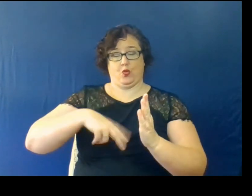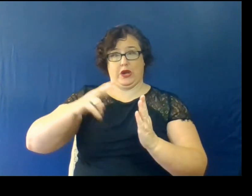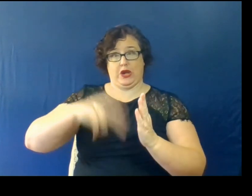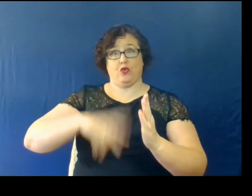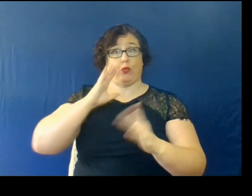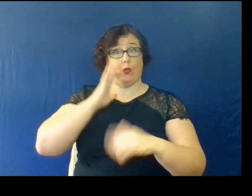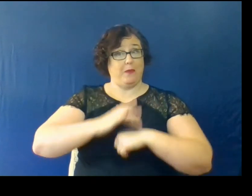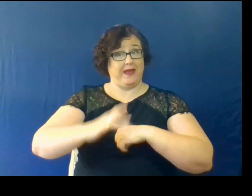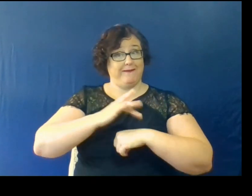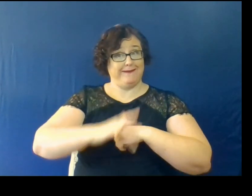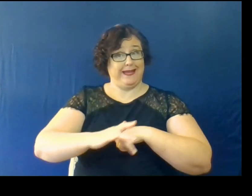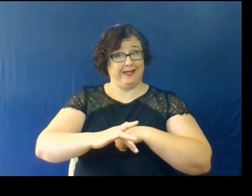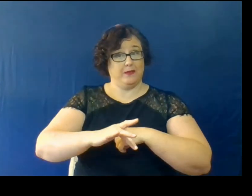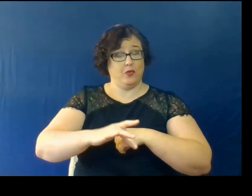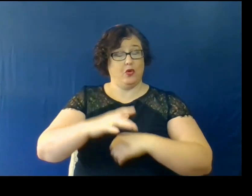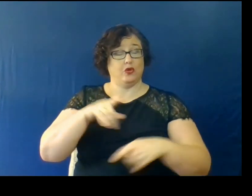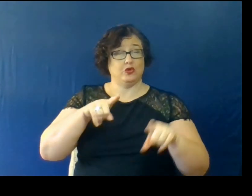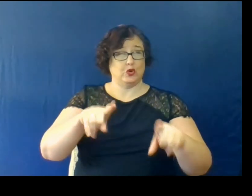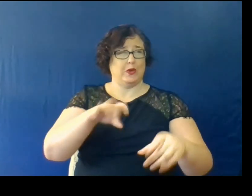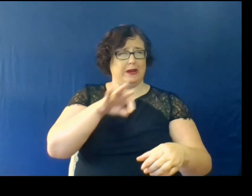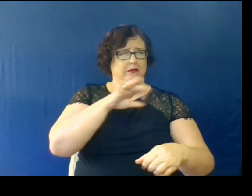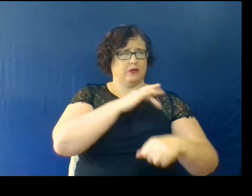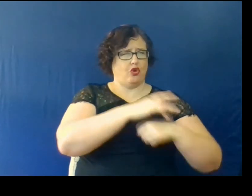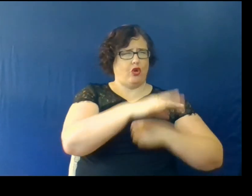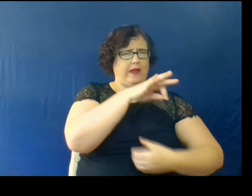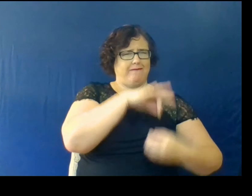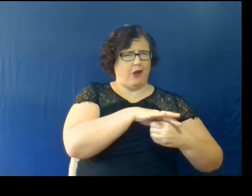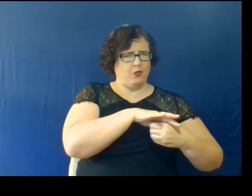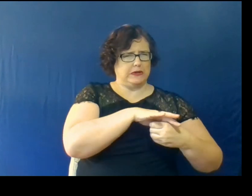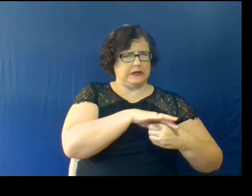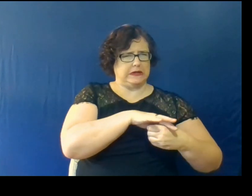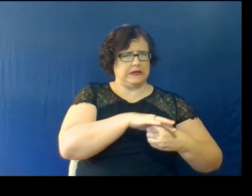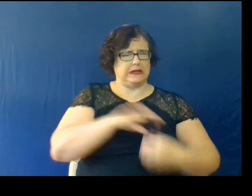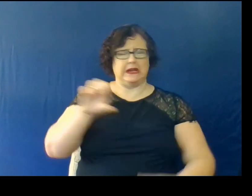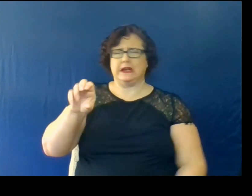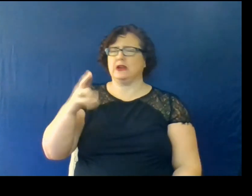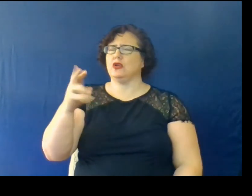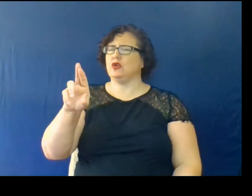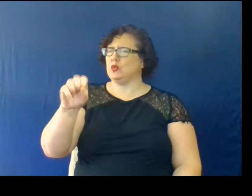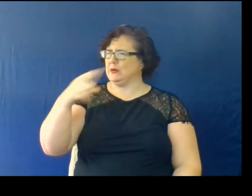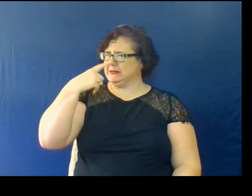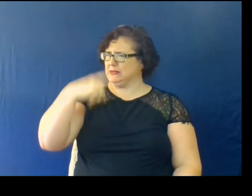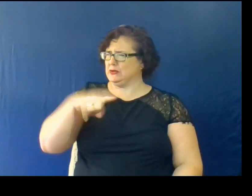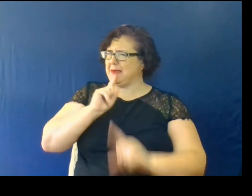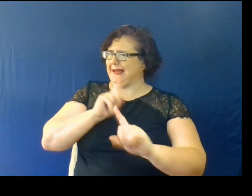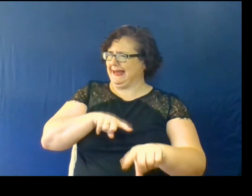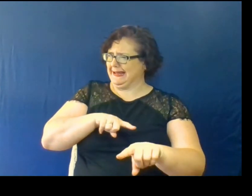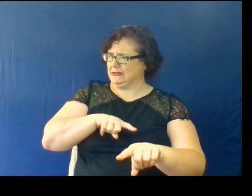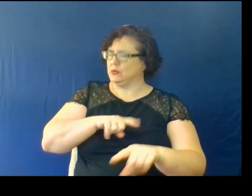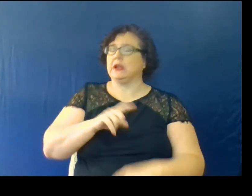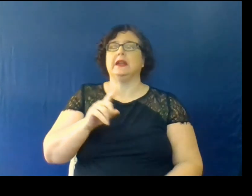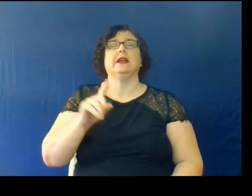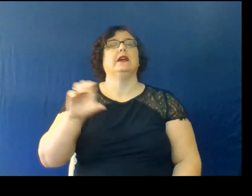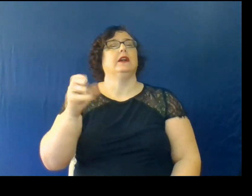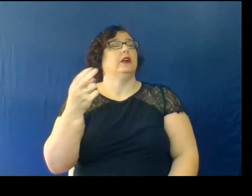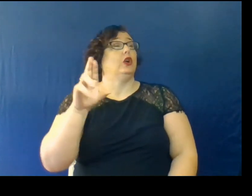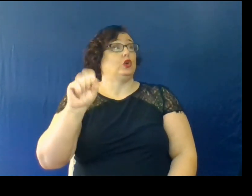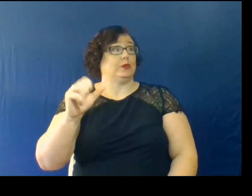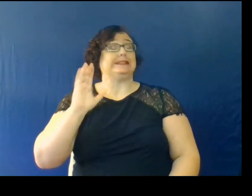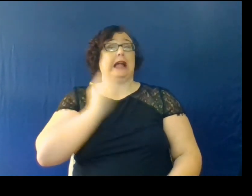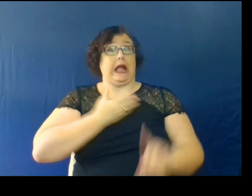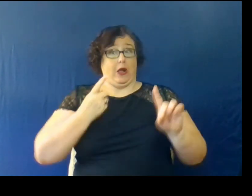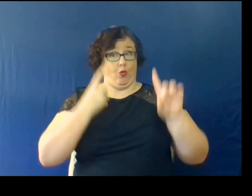I think Chris could you address that question? Yeah we are it is our goal to have that happen.